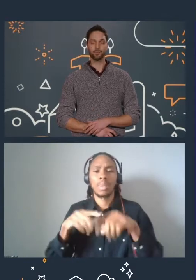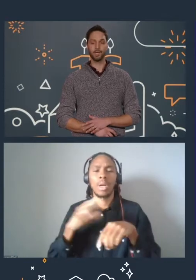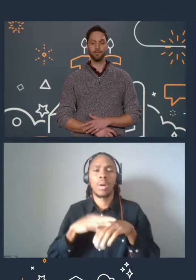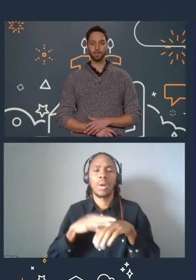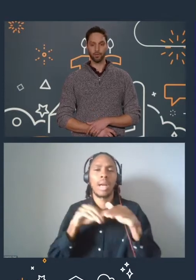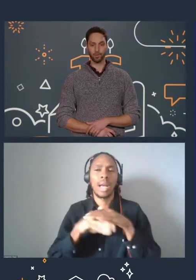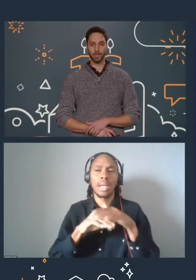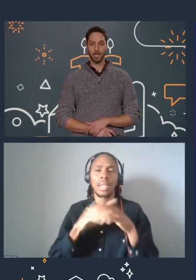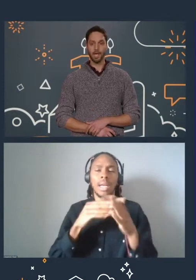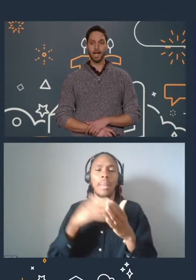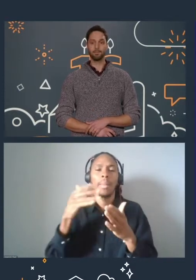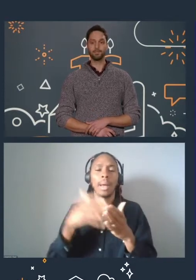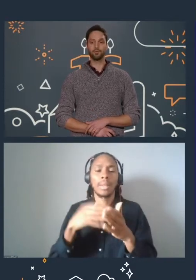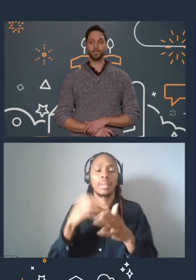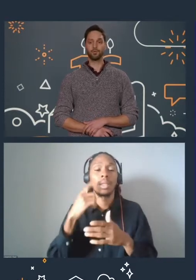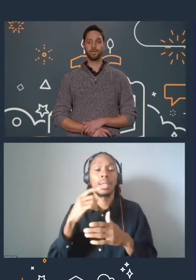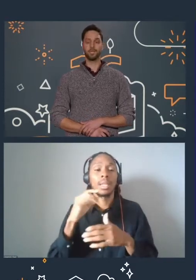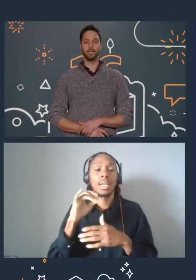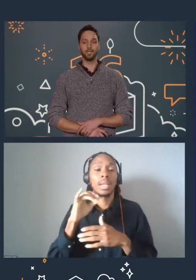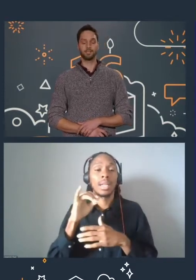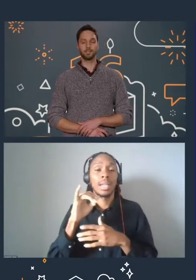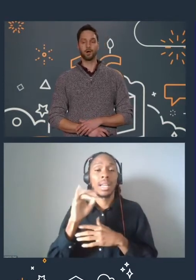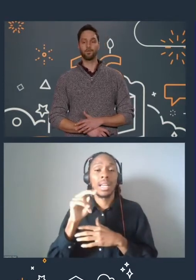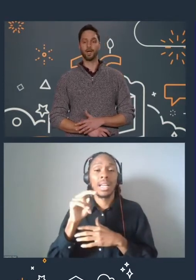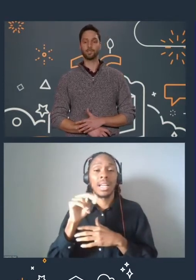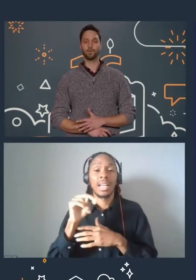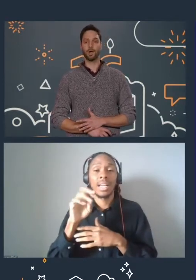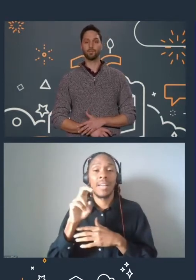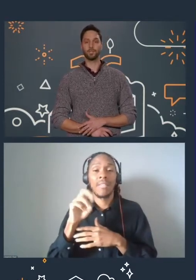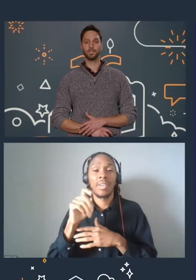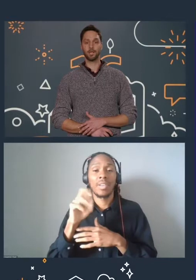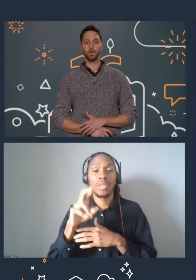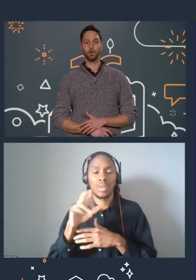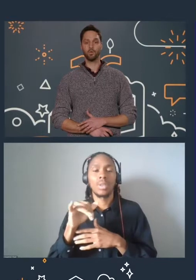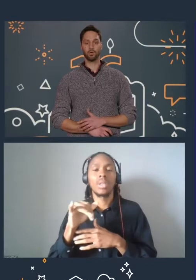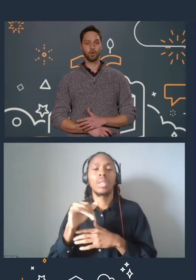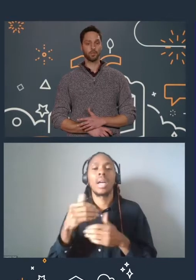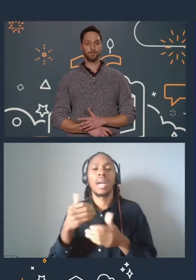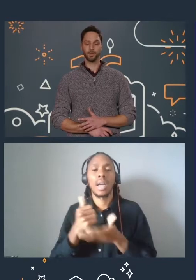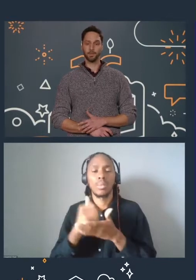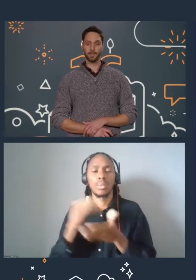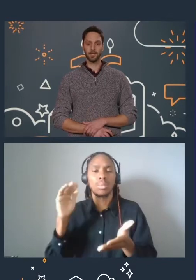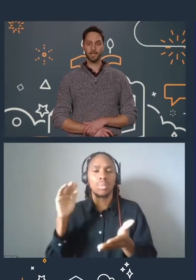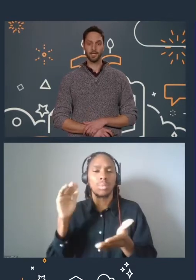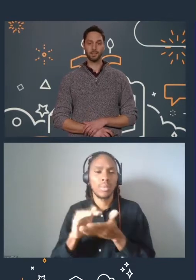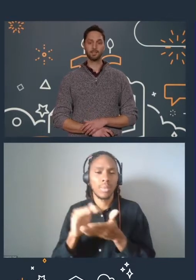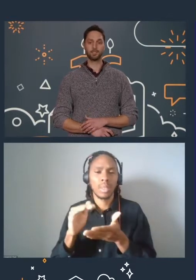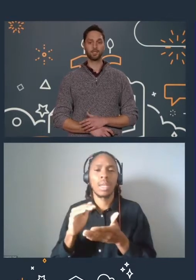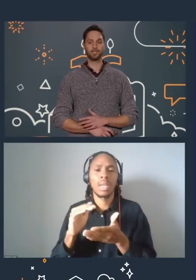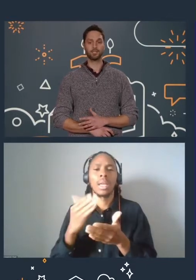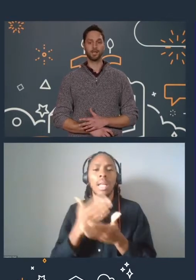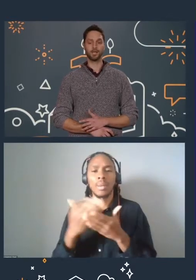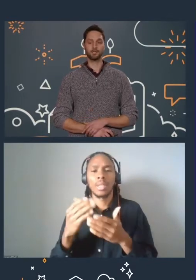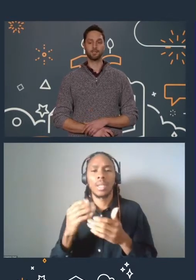S3 inventory helps you to generate the list of S3 objects, along with their corresponding metadata, such as size,